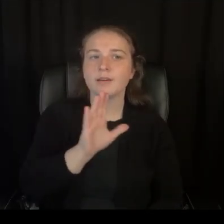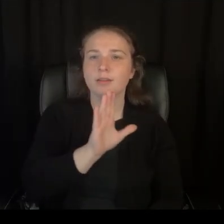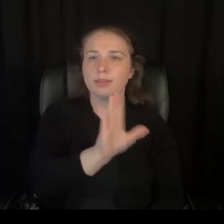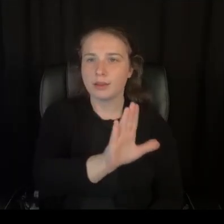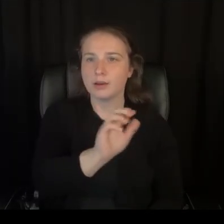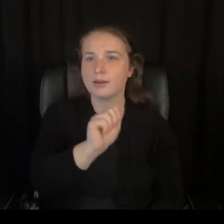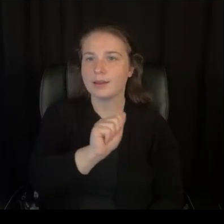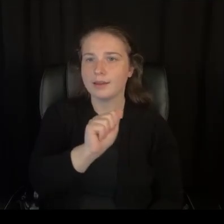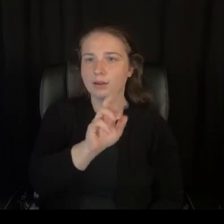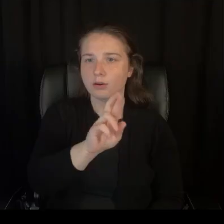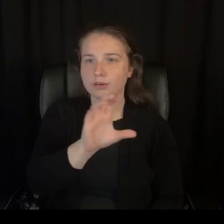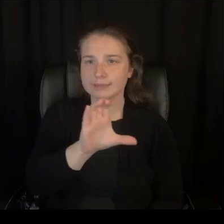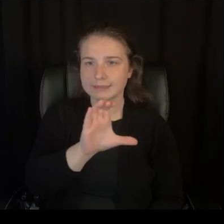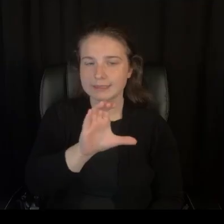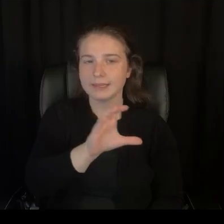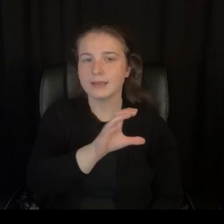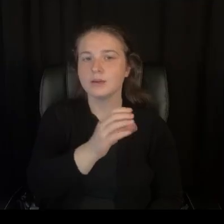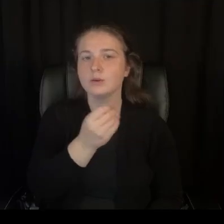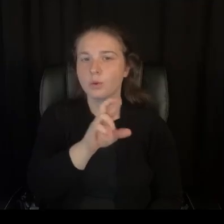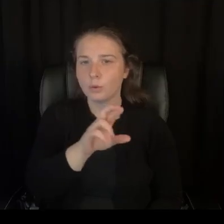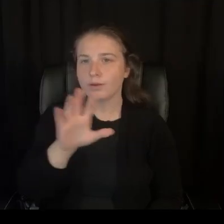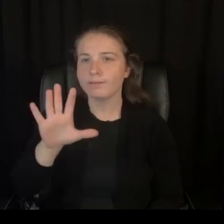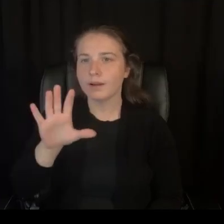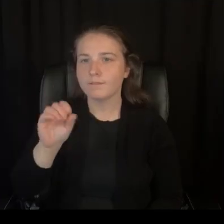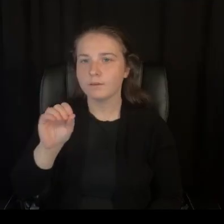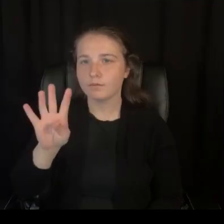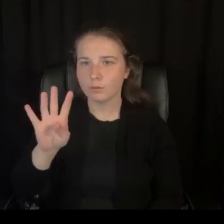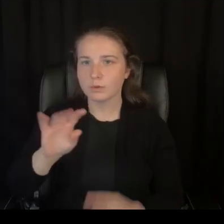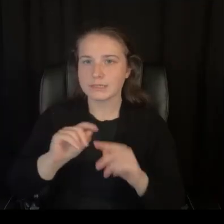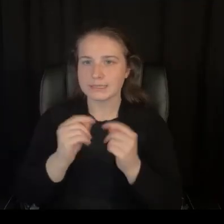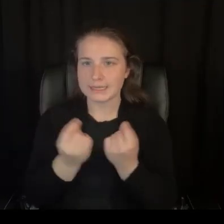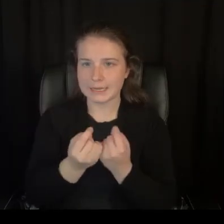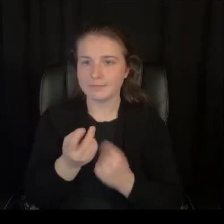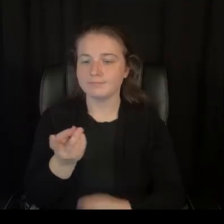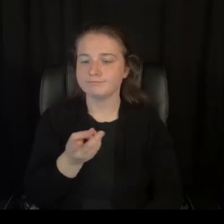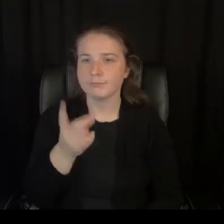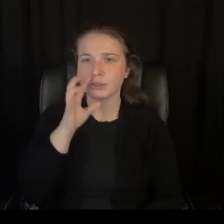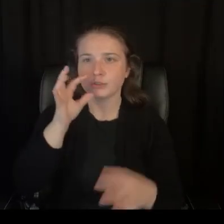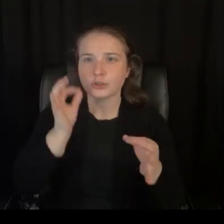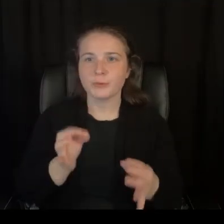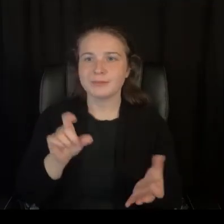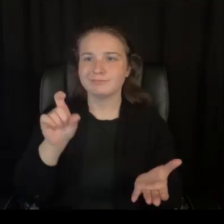Admissions and Release Committee team or 504 team determines it is necessary to